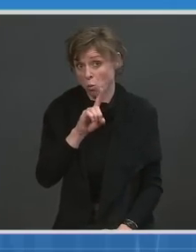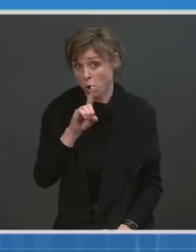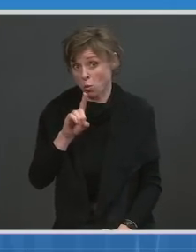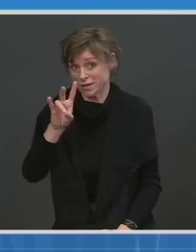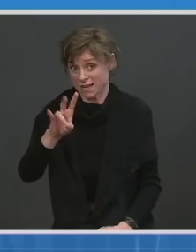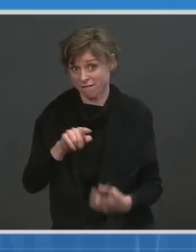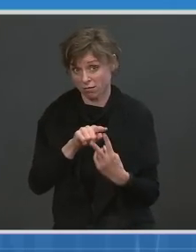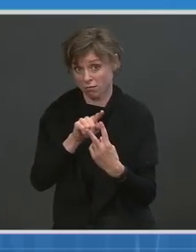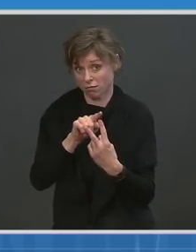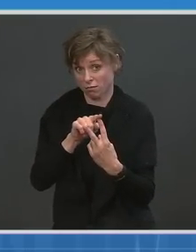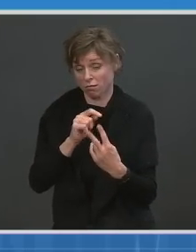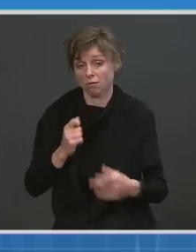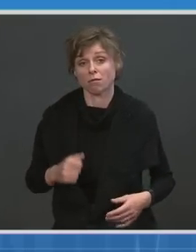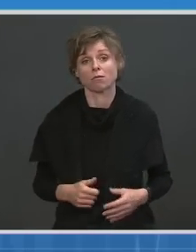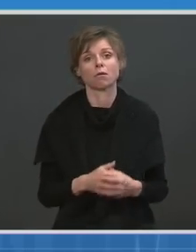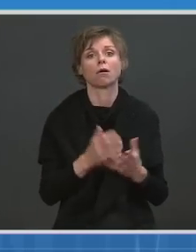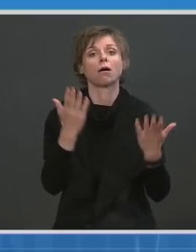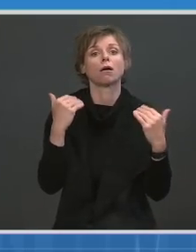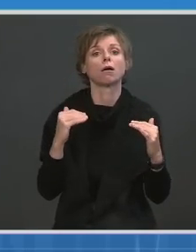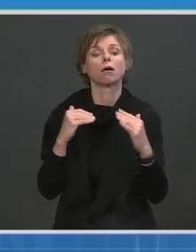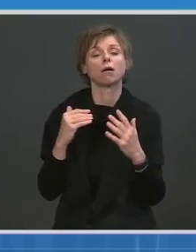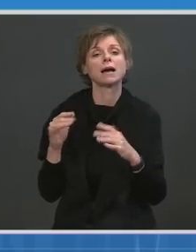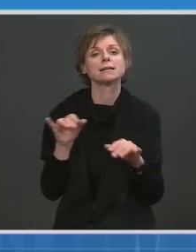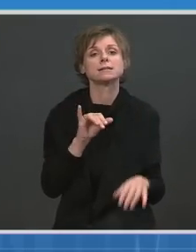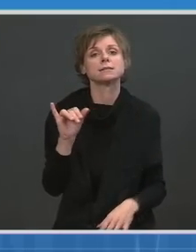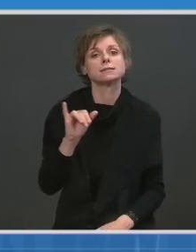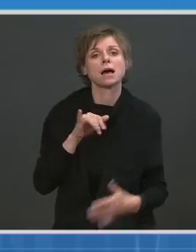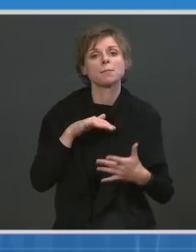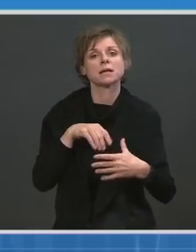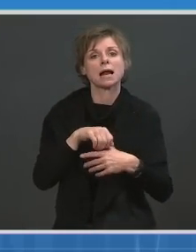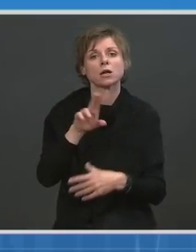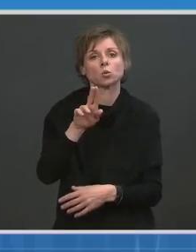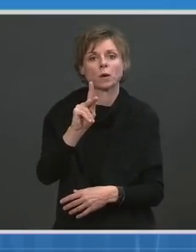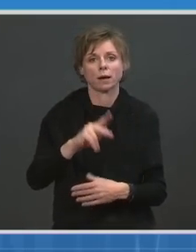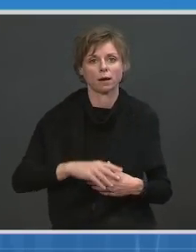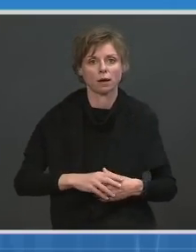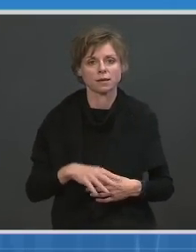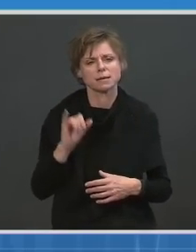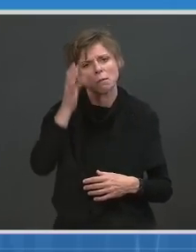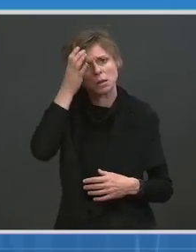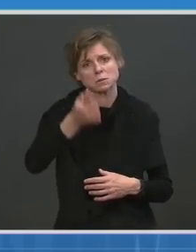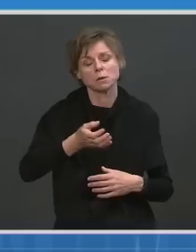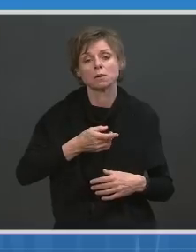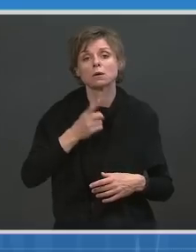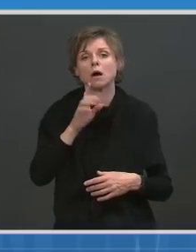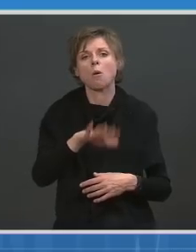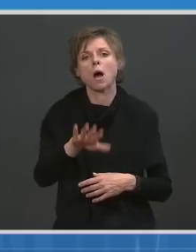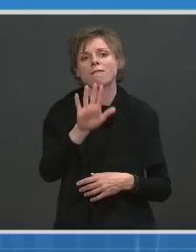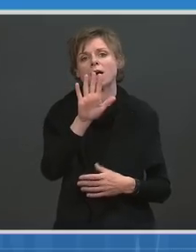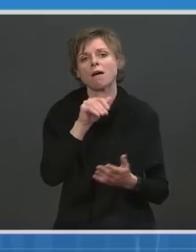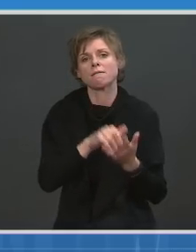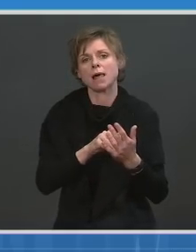In this similar study in the UK, there was about 5,000 deaths that were analyzed